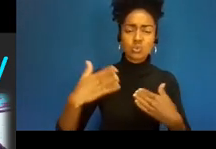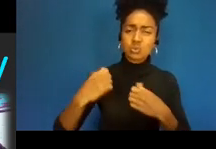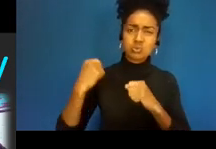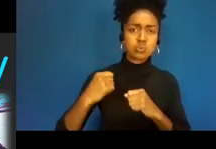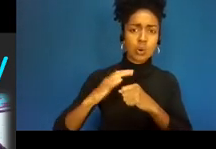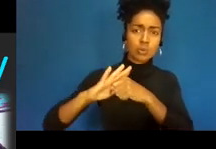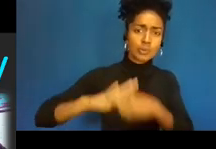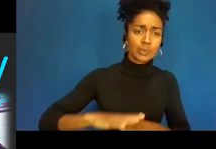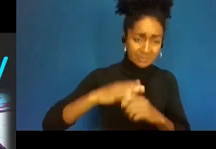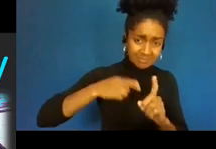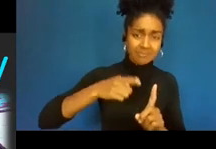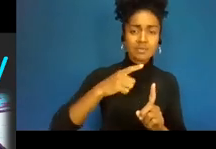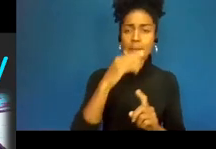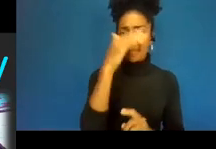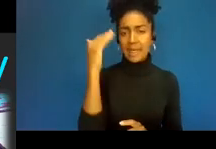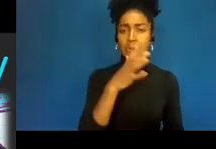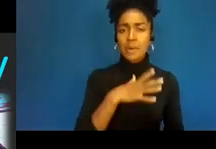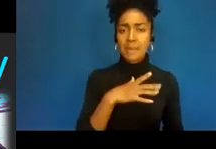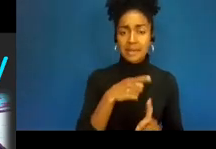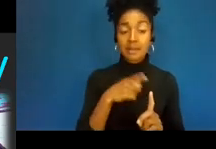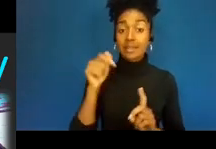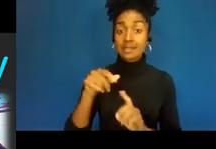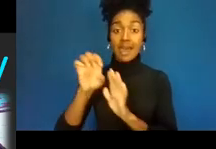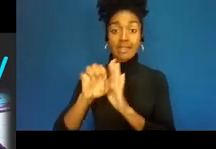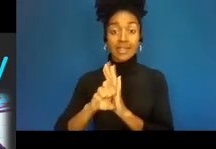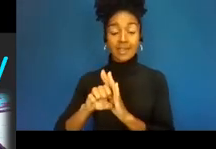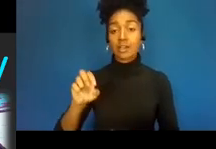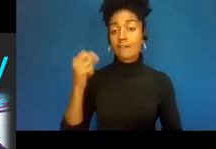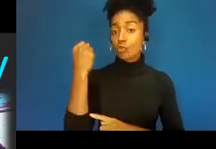and this ethic of radical subjectivity says, "I refuse to be a victim."